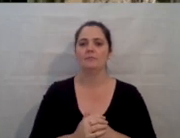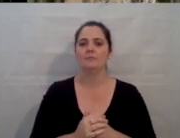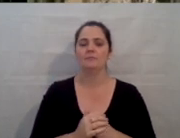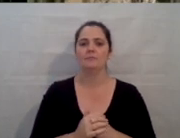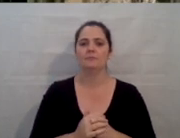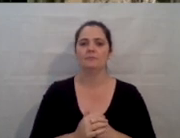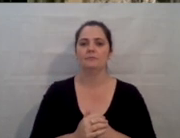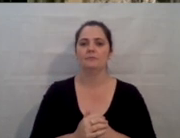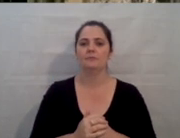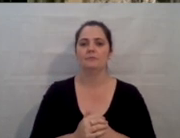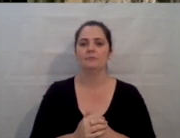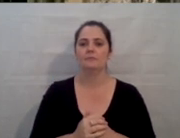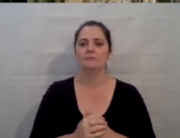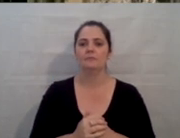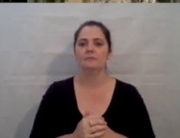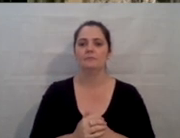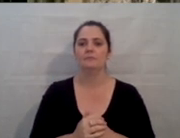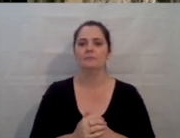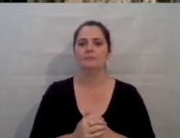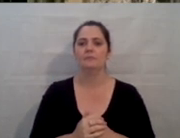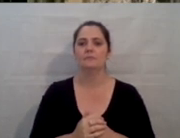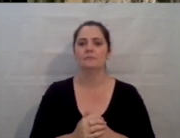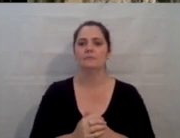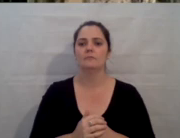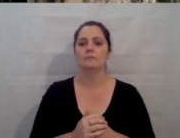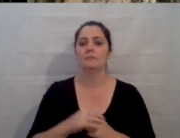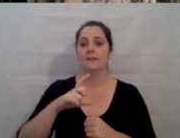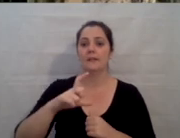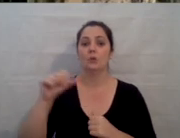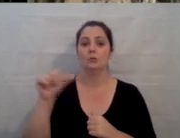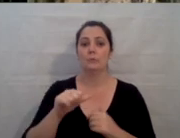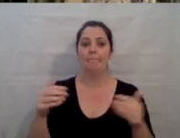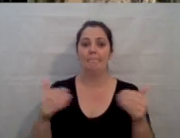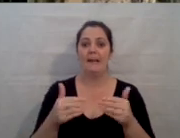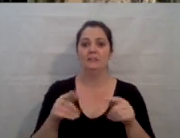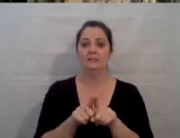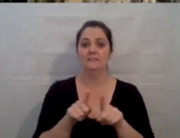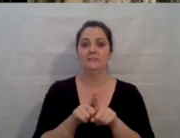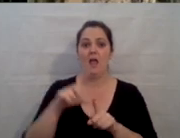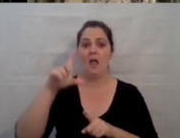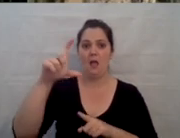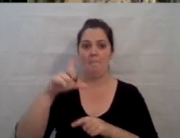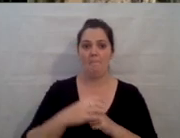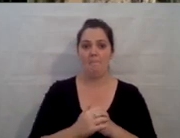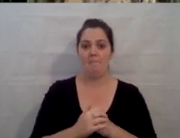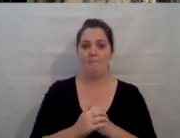down to his knee and that length should match that length. Alright and I'm a little too long right there,